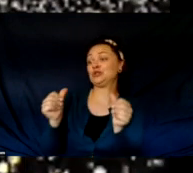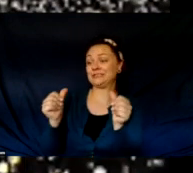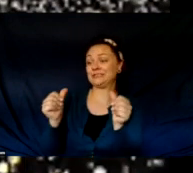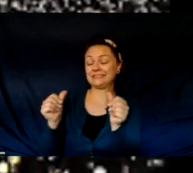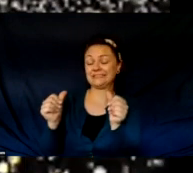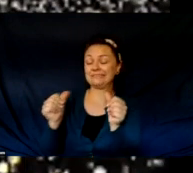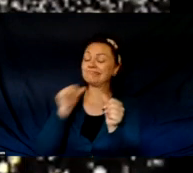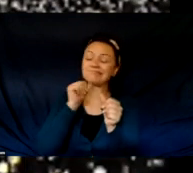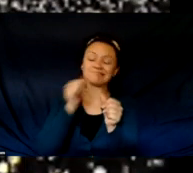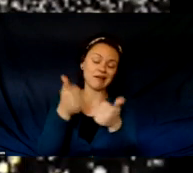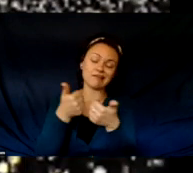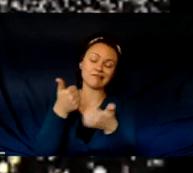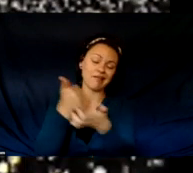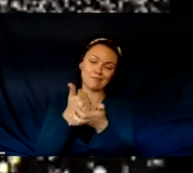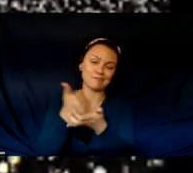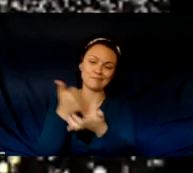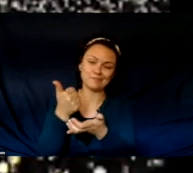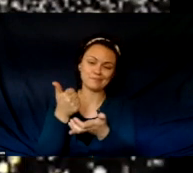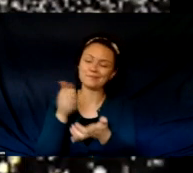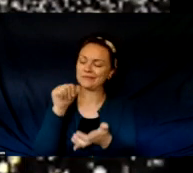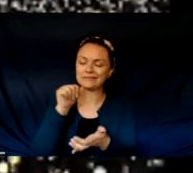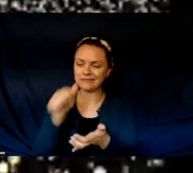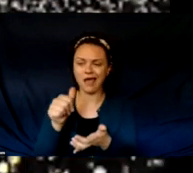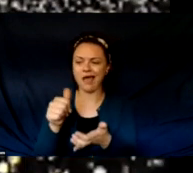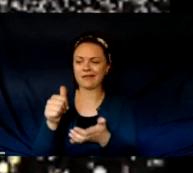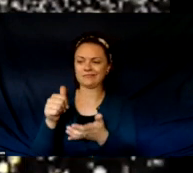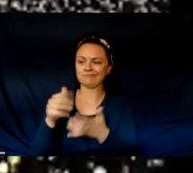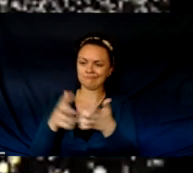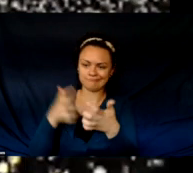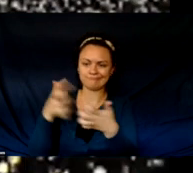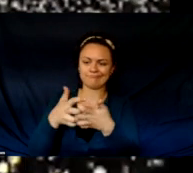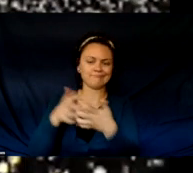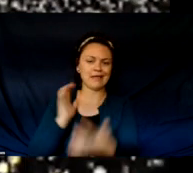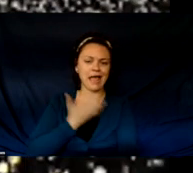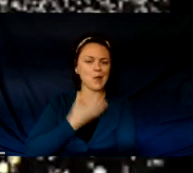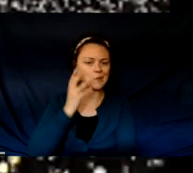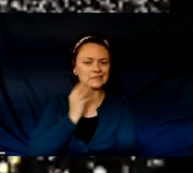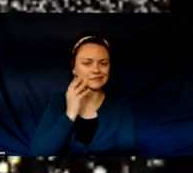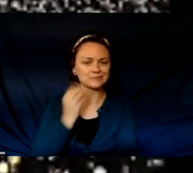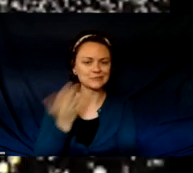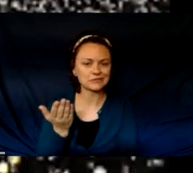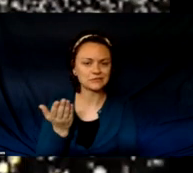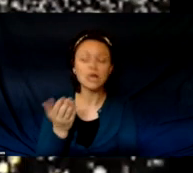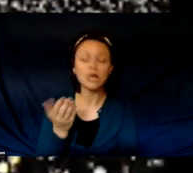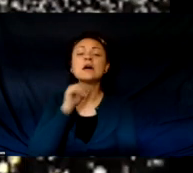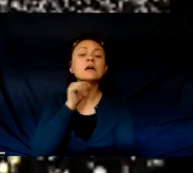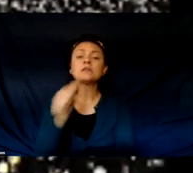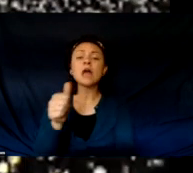because they don't speak to our experience. I'm not saying disregard any of that.